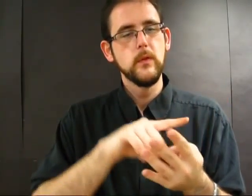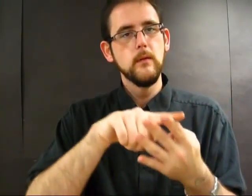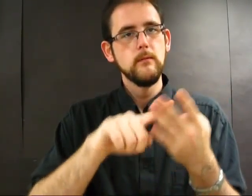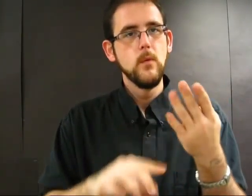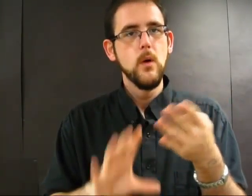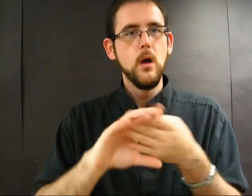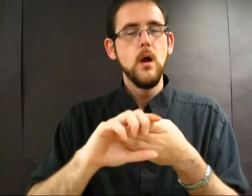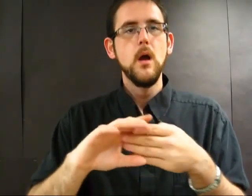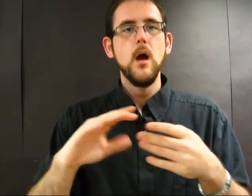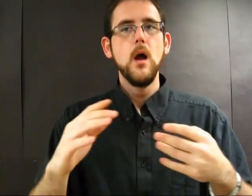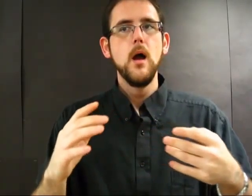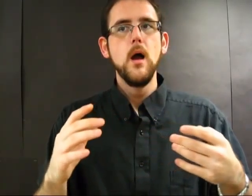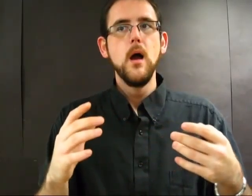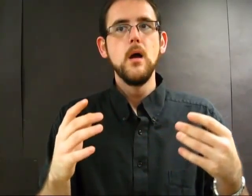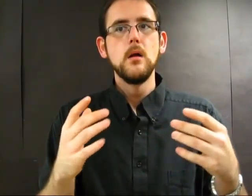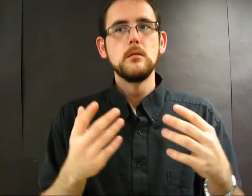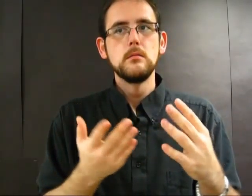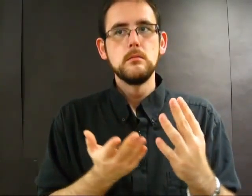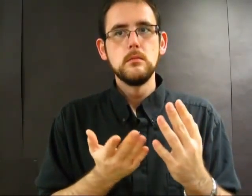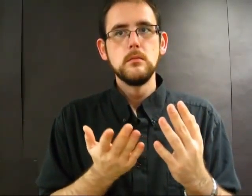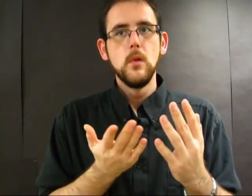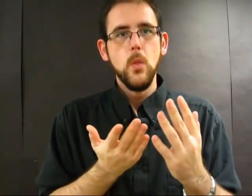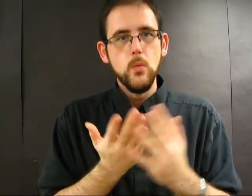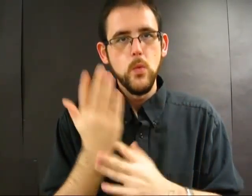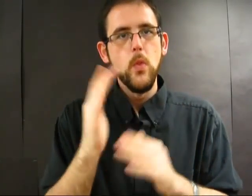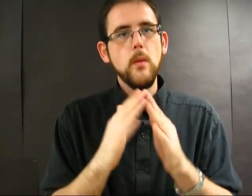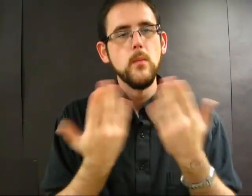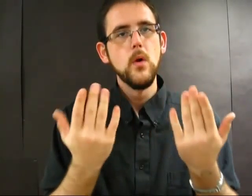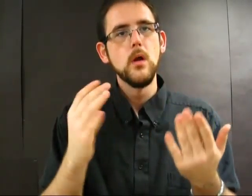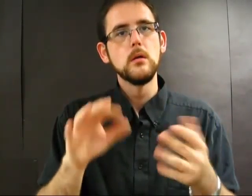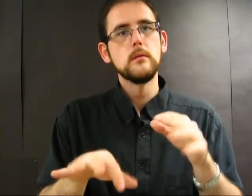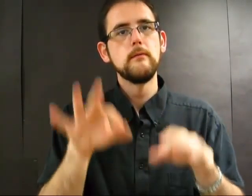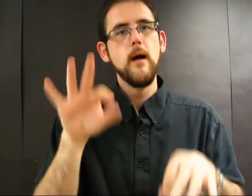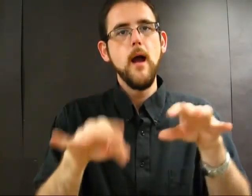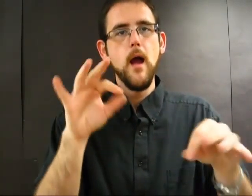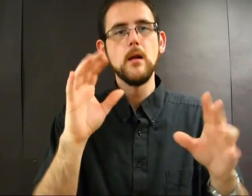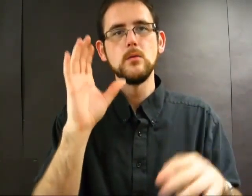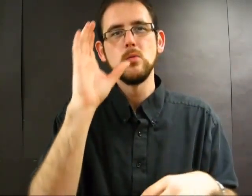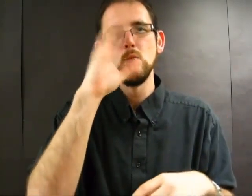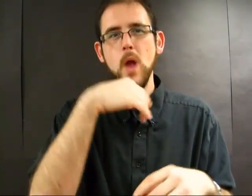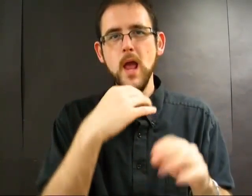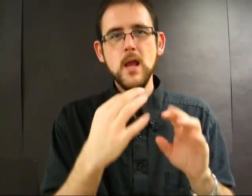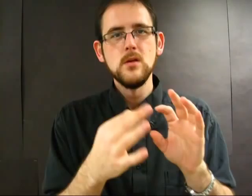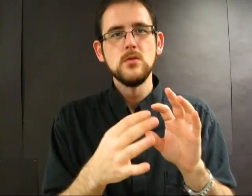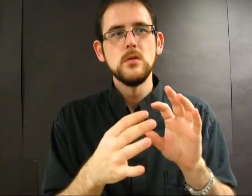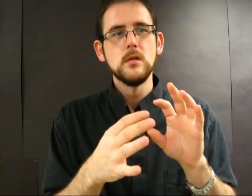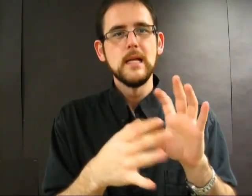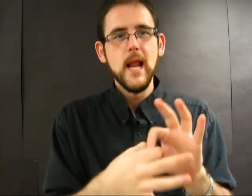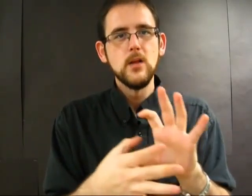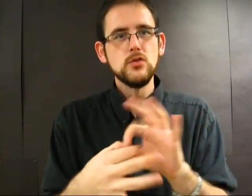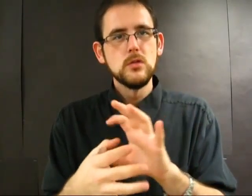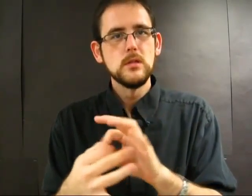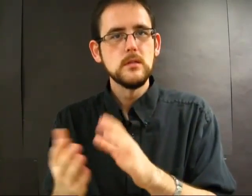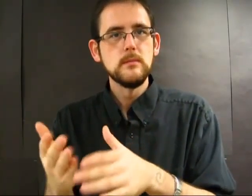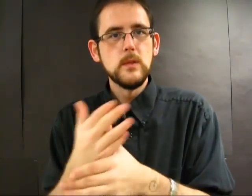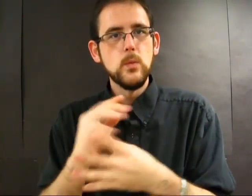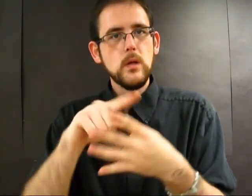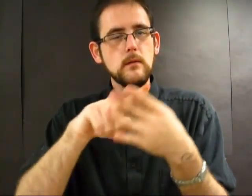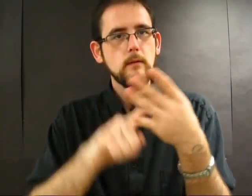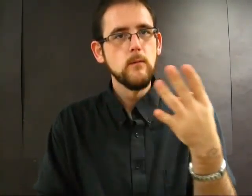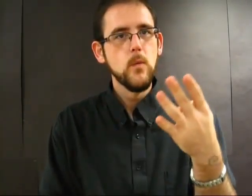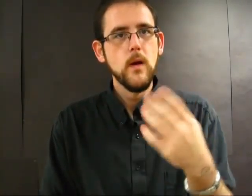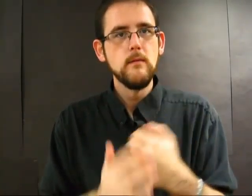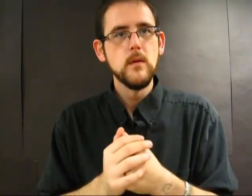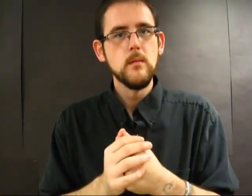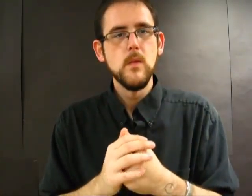Throughout the book, you keep finding some strange connections between all four,